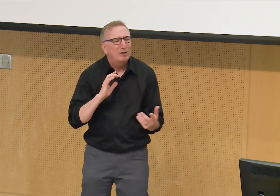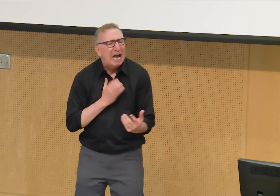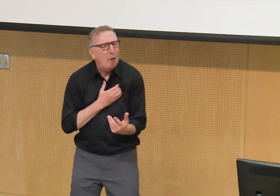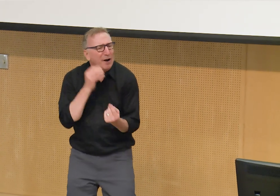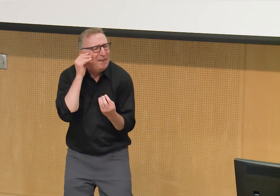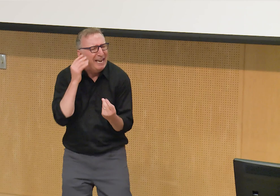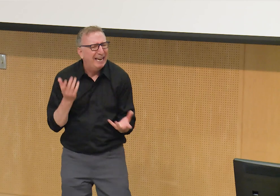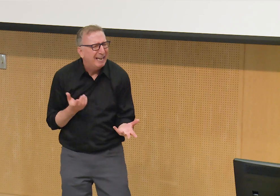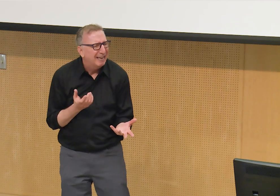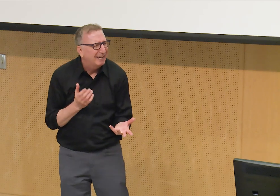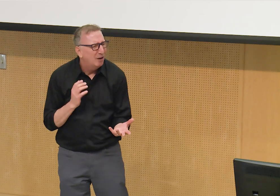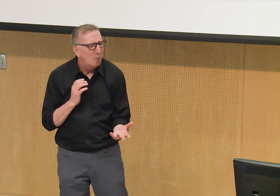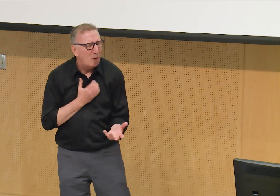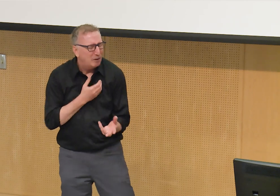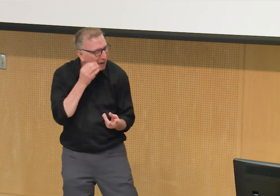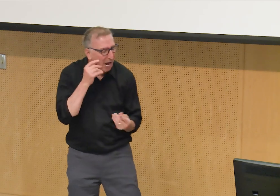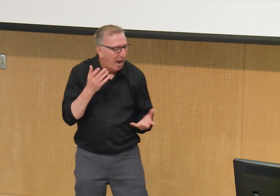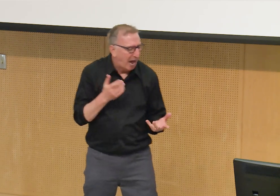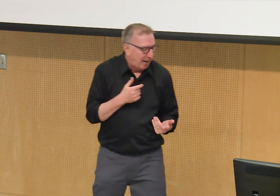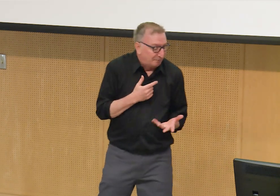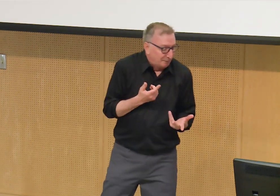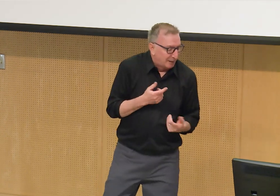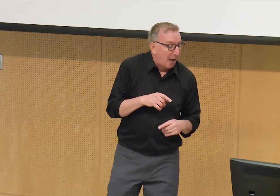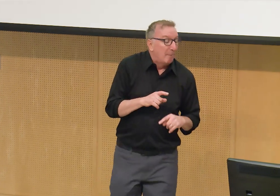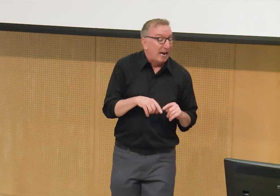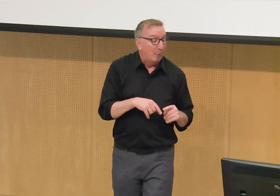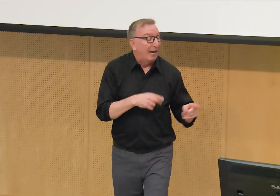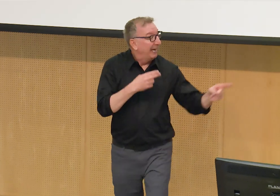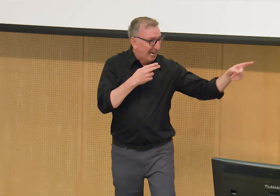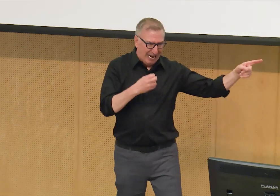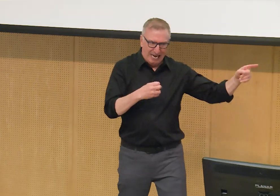But what was our thinking back then? I just don't understand, but